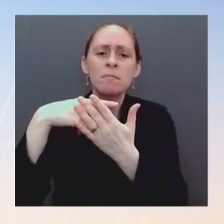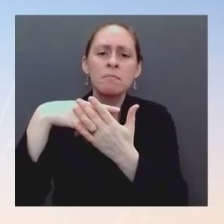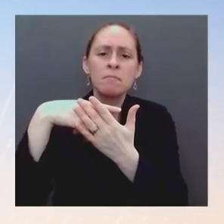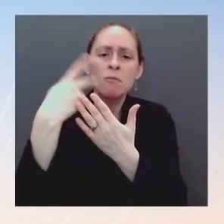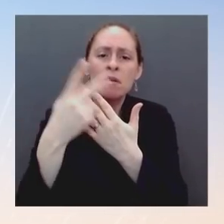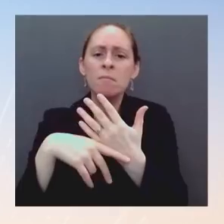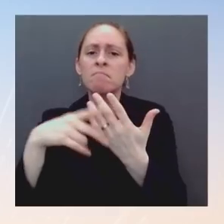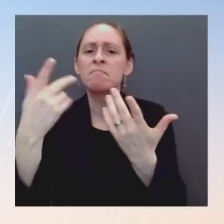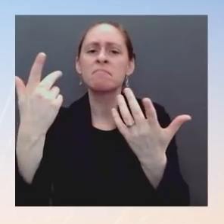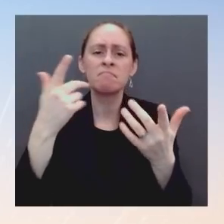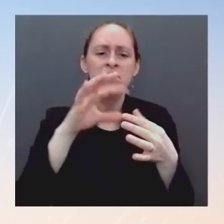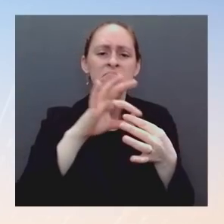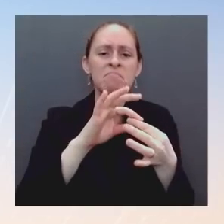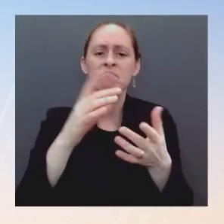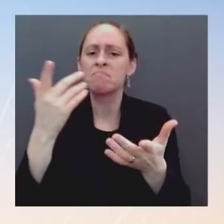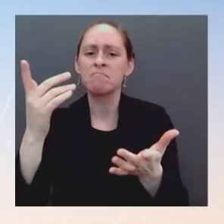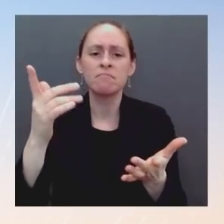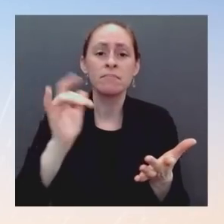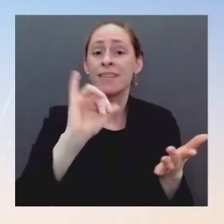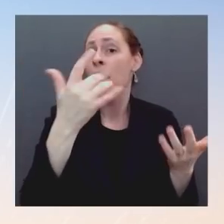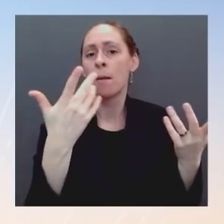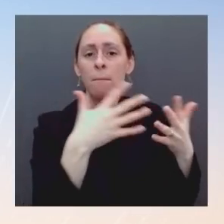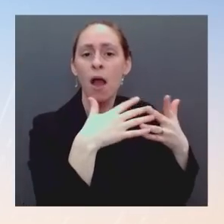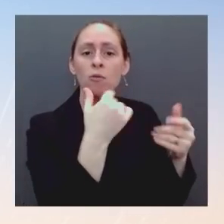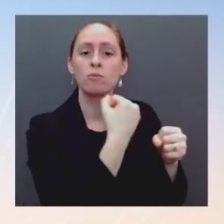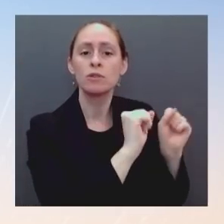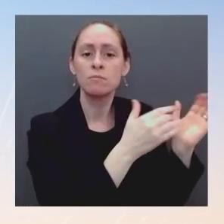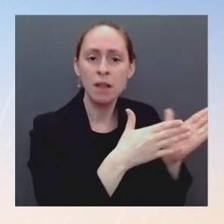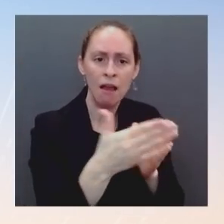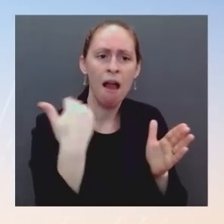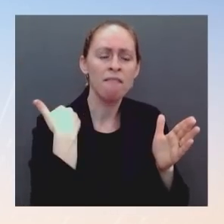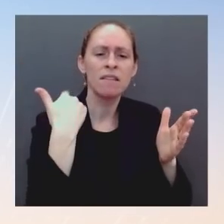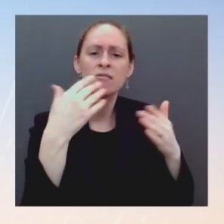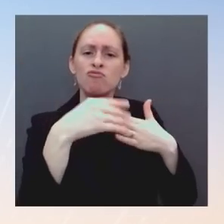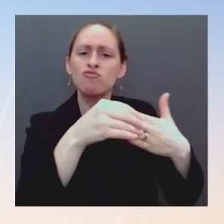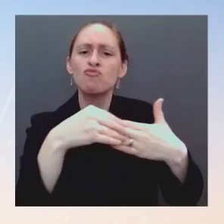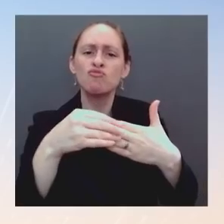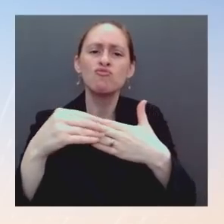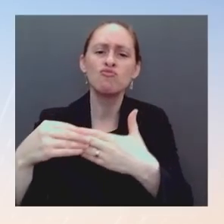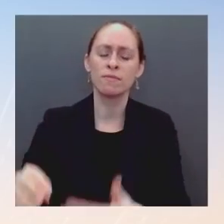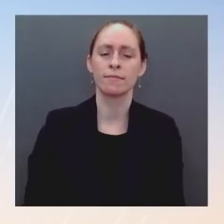So I'd have to look at the greater context of what their exact issue is. The Press: Okay. And a final question: